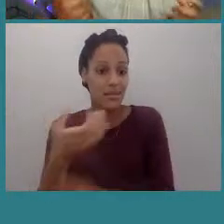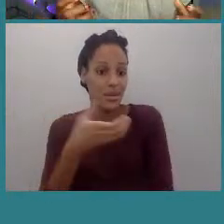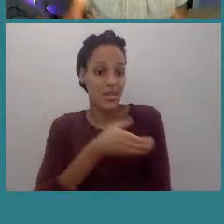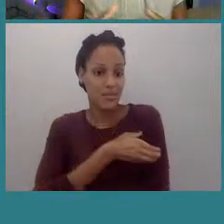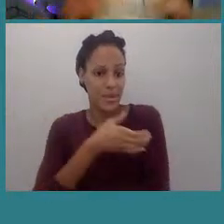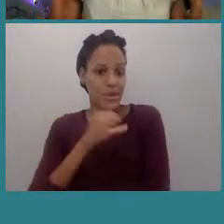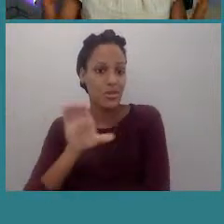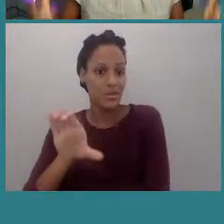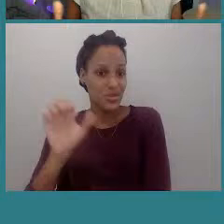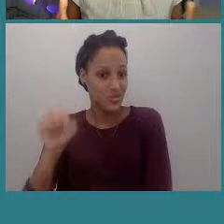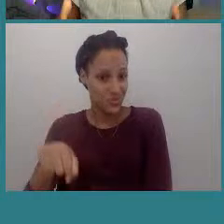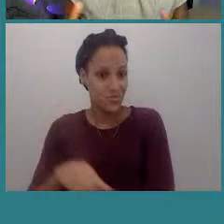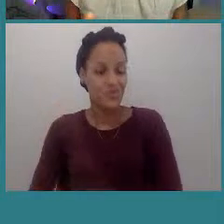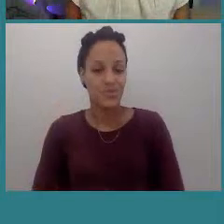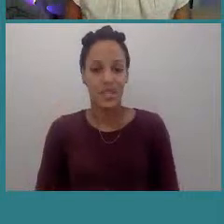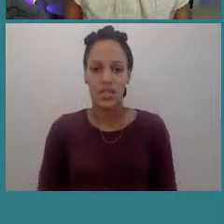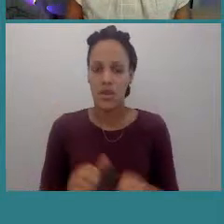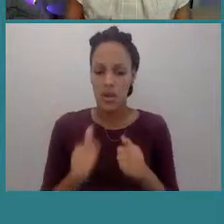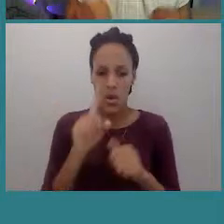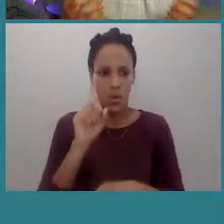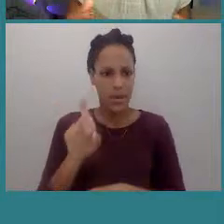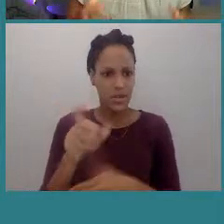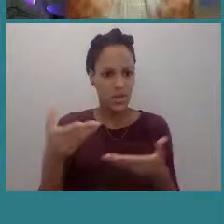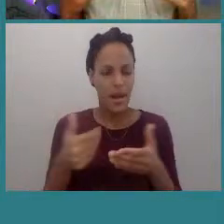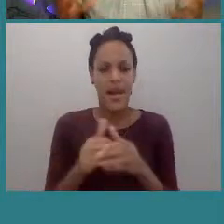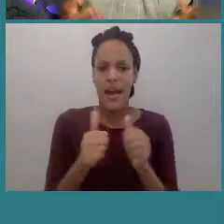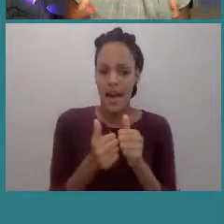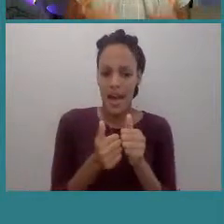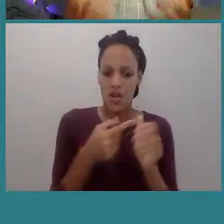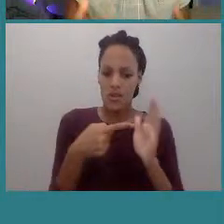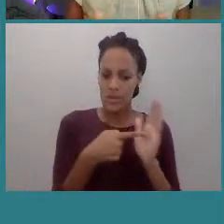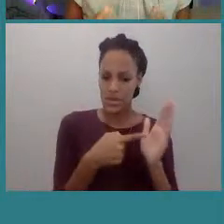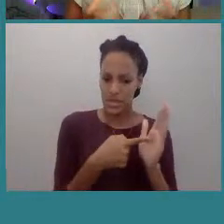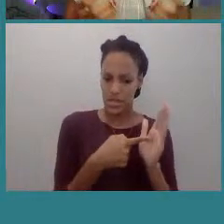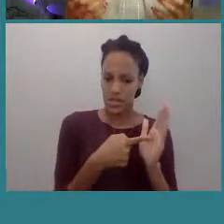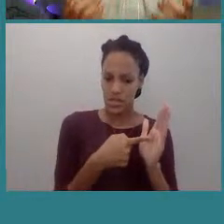The question is, how do we move from representation to what I am talking about? The vision of